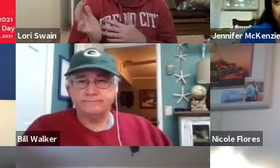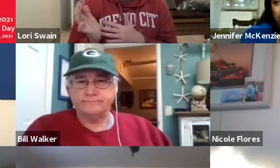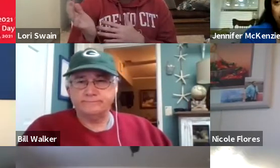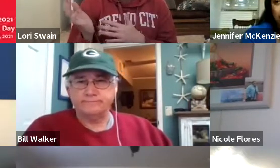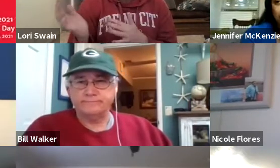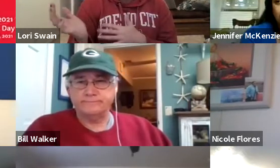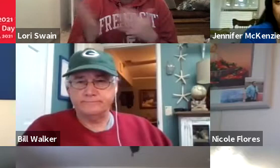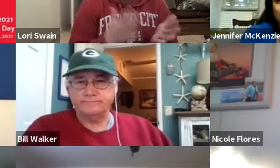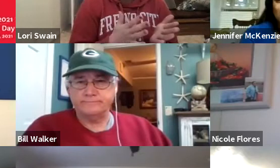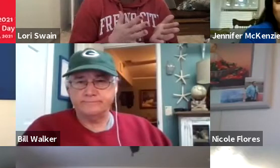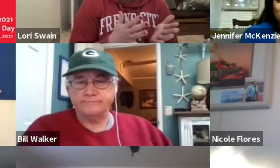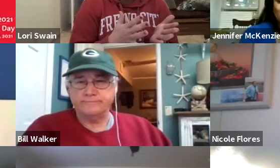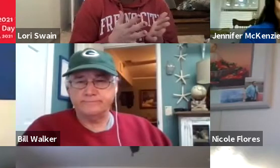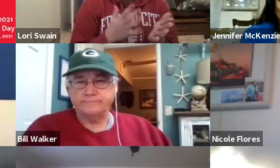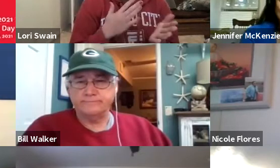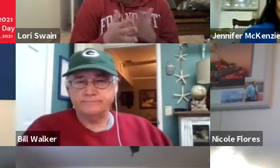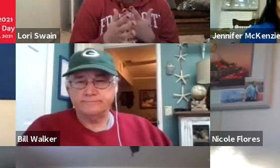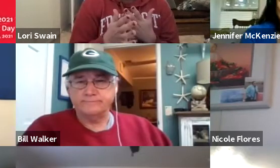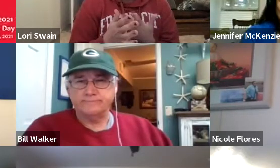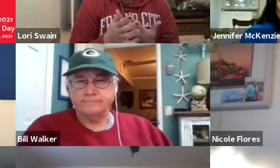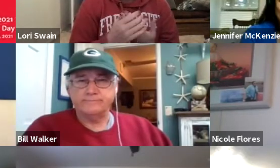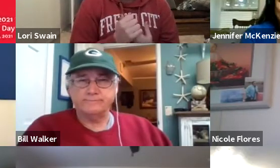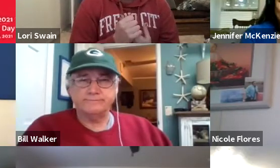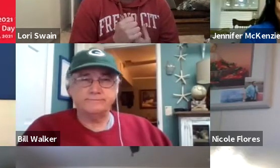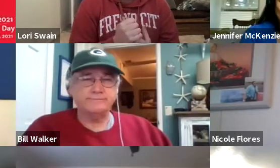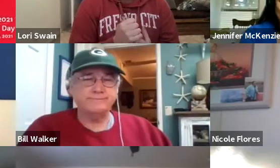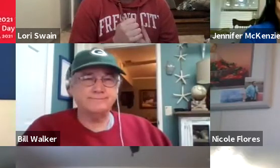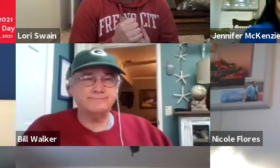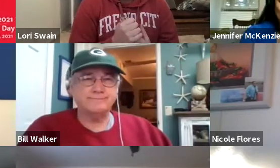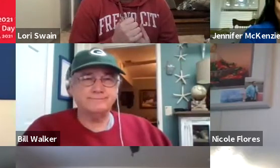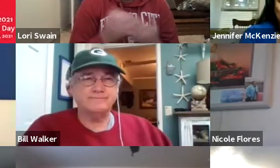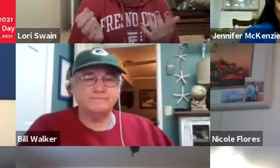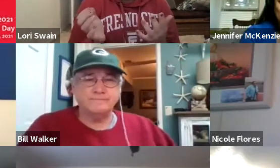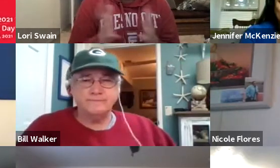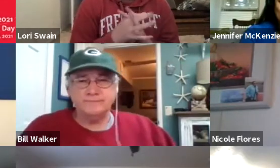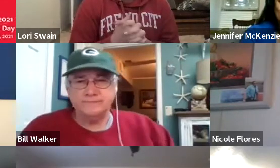that and being able to tell the student that I think that it's more beneficial than just being like, you have to have it because we